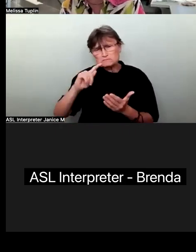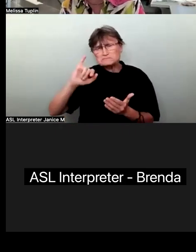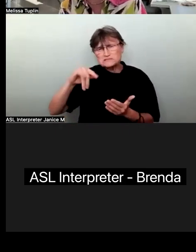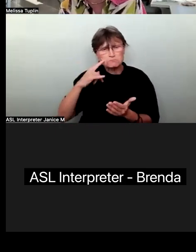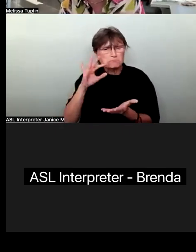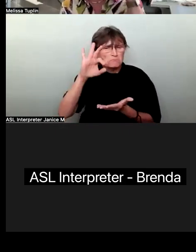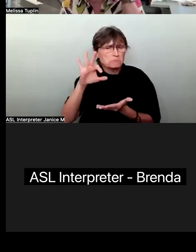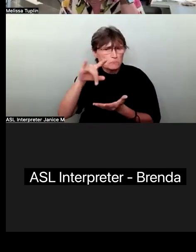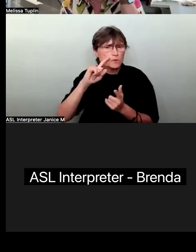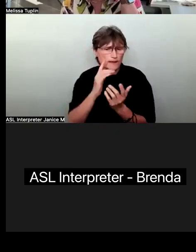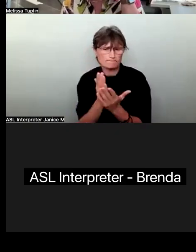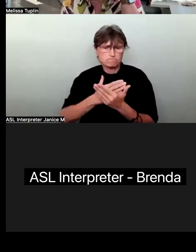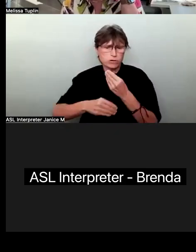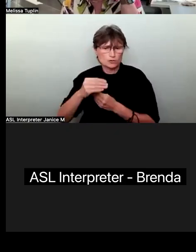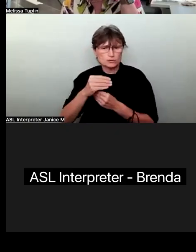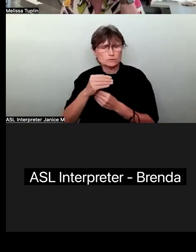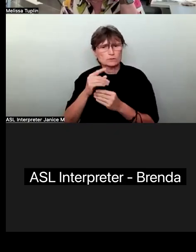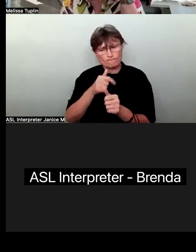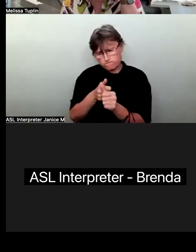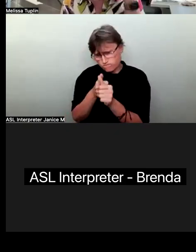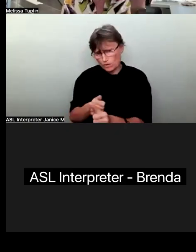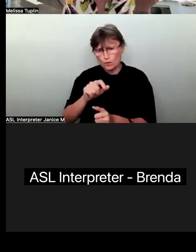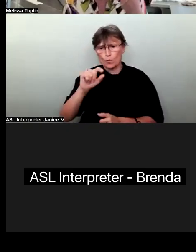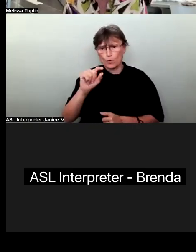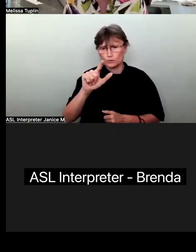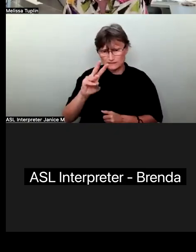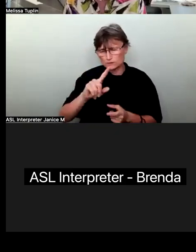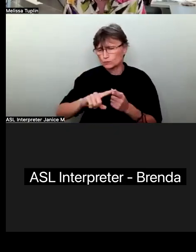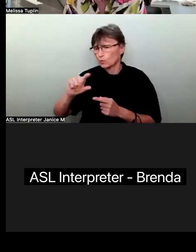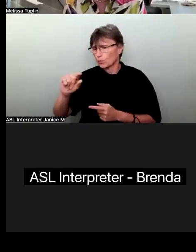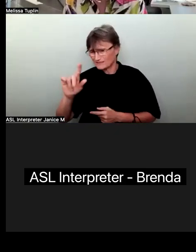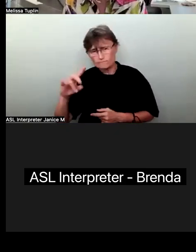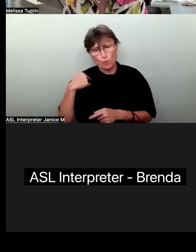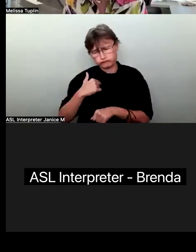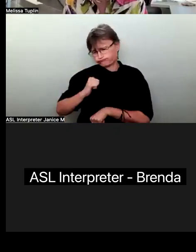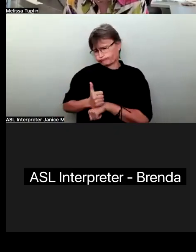program within our means for ’26 and ’27 and set some general expectations